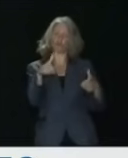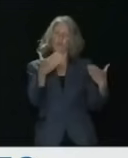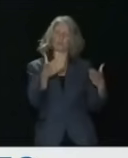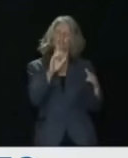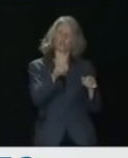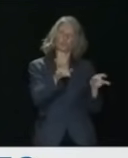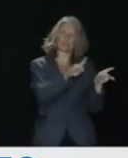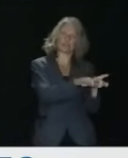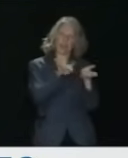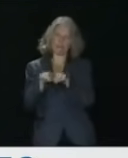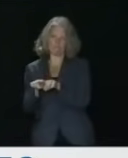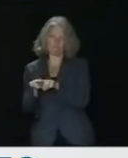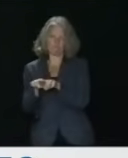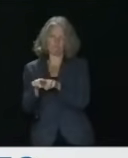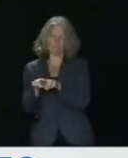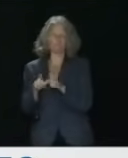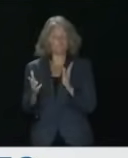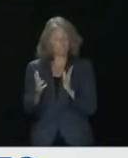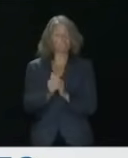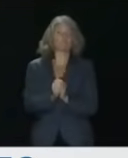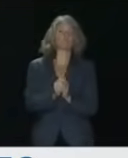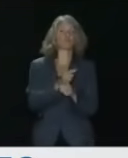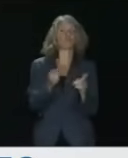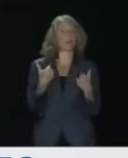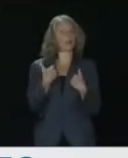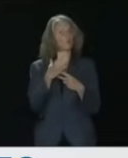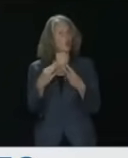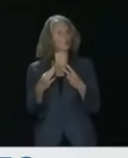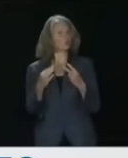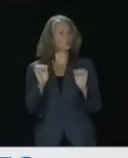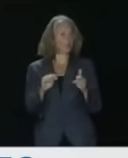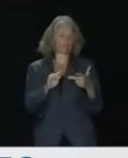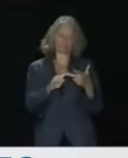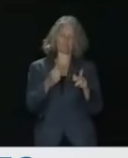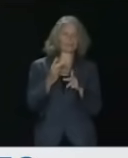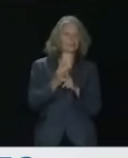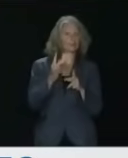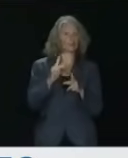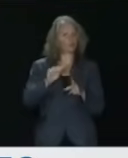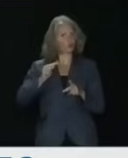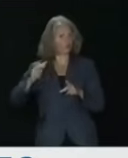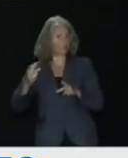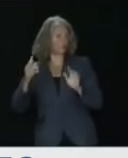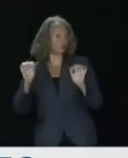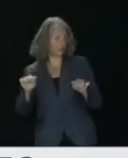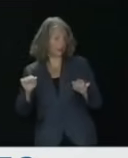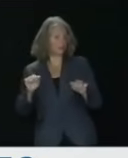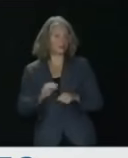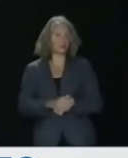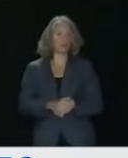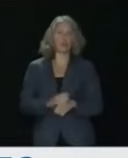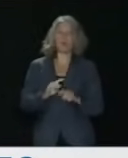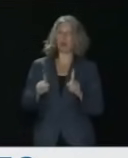INDICATION IS TO USE TWO VACCINES ON THE SAME DOSE.